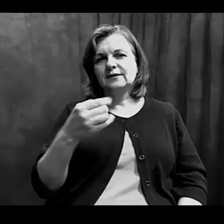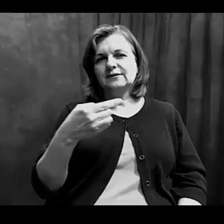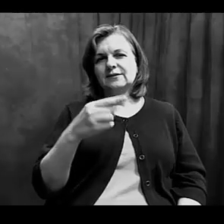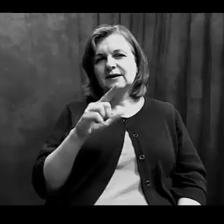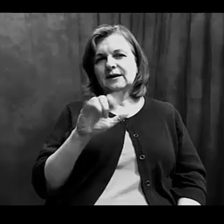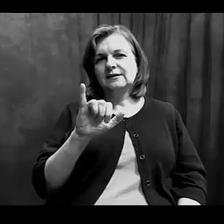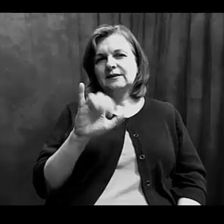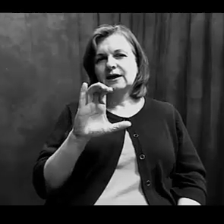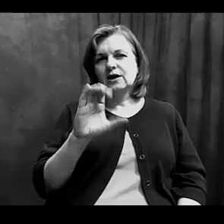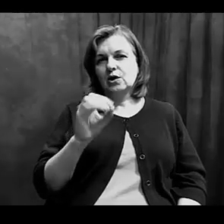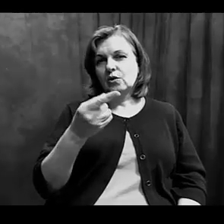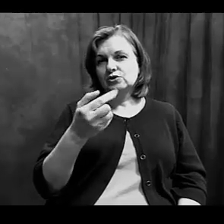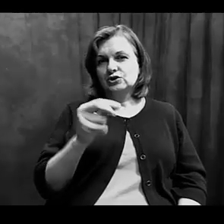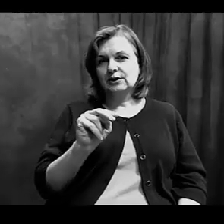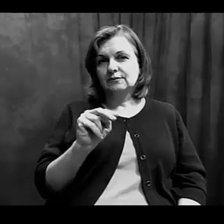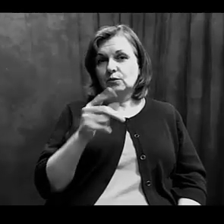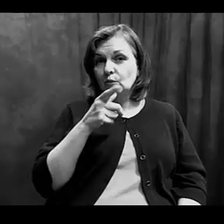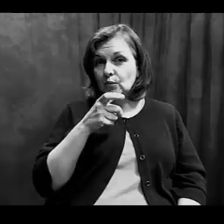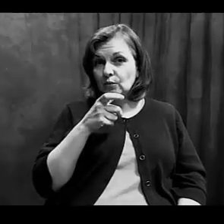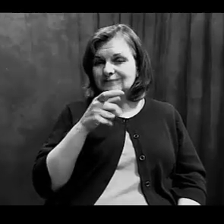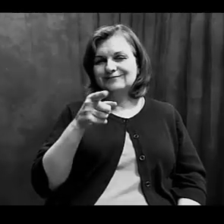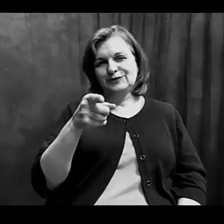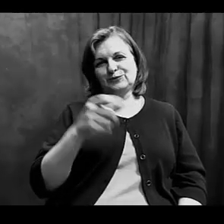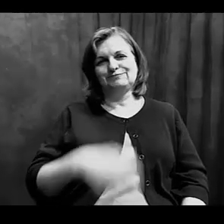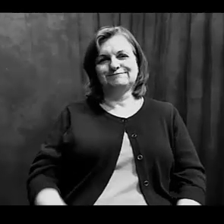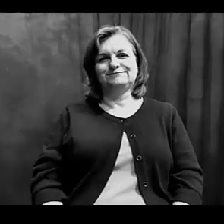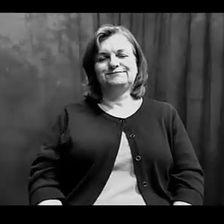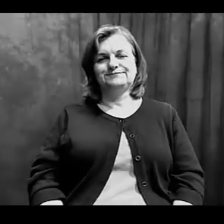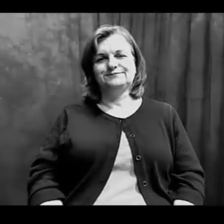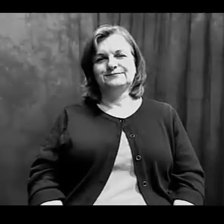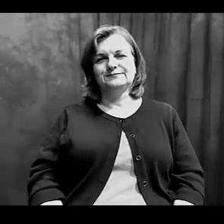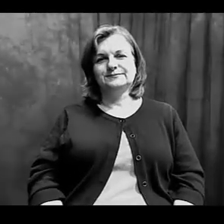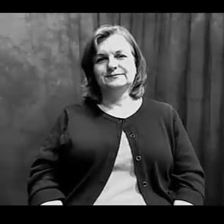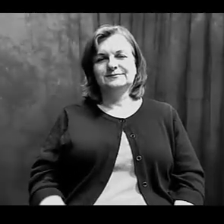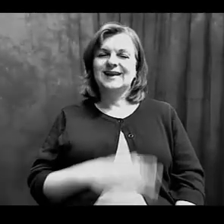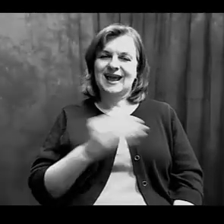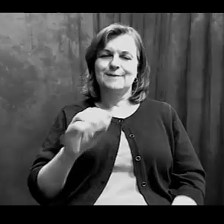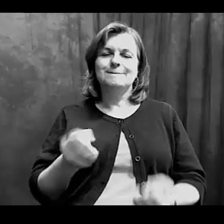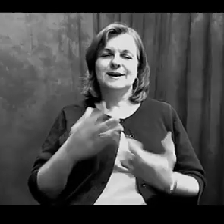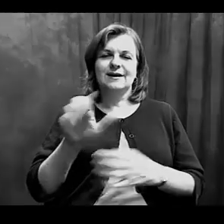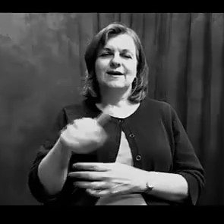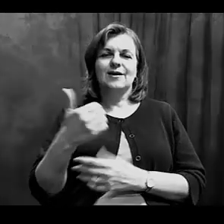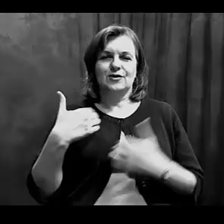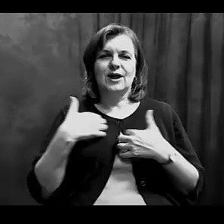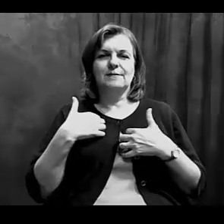sugar as glycogen? you do!